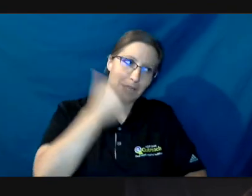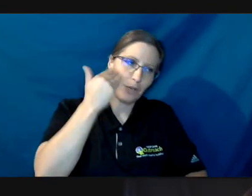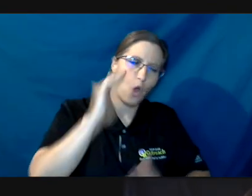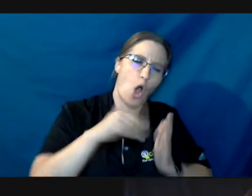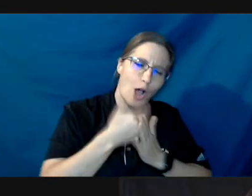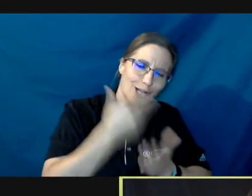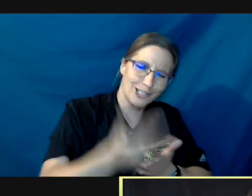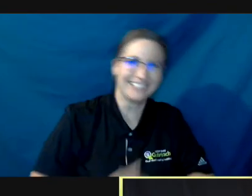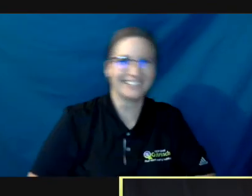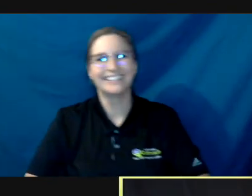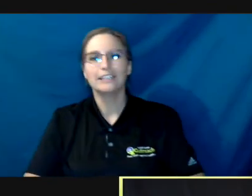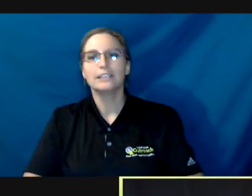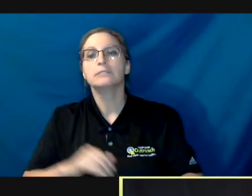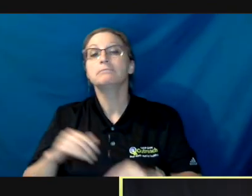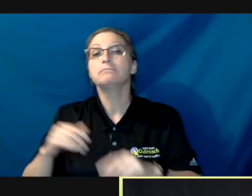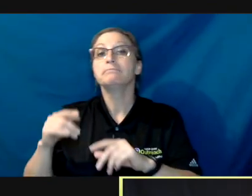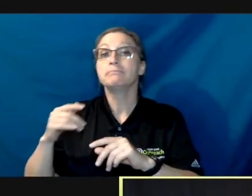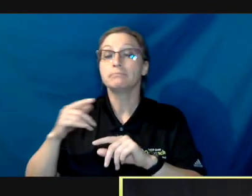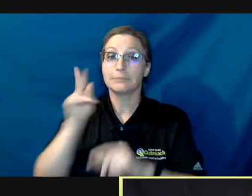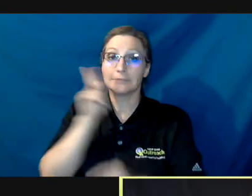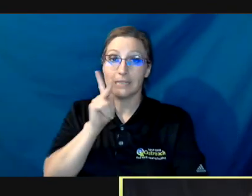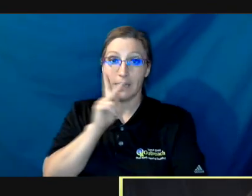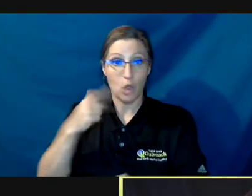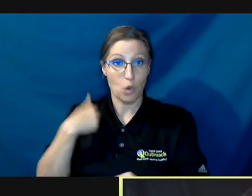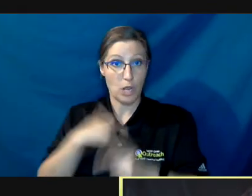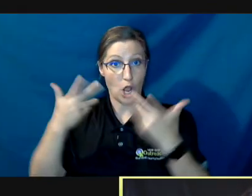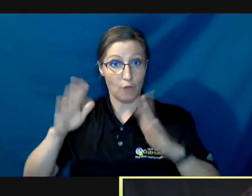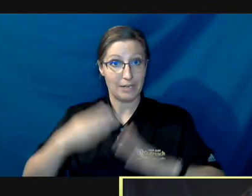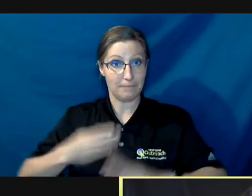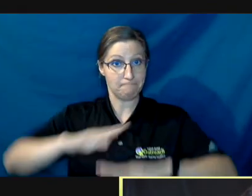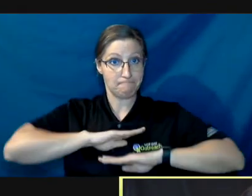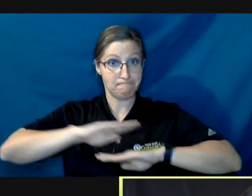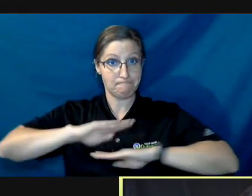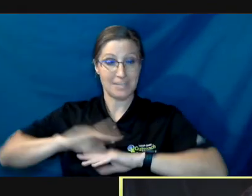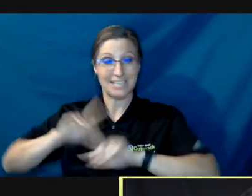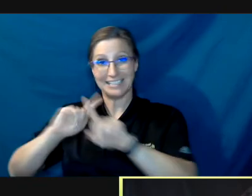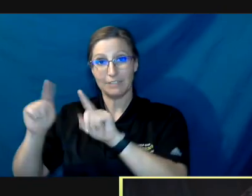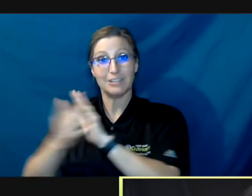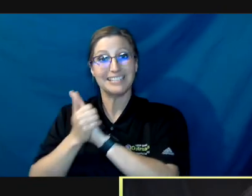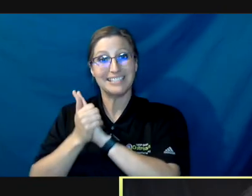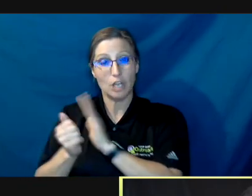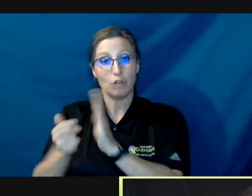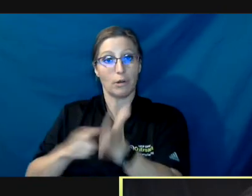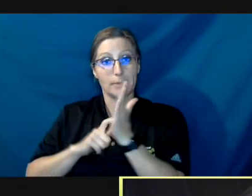(Keith) And as an educational interpreter, we're already fulfilling the skill requirements